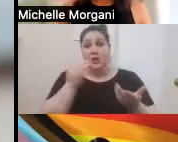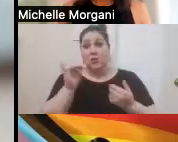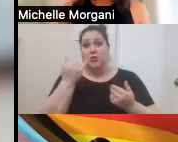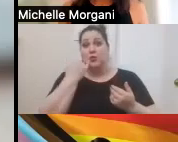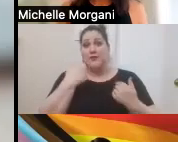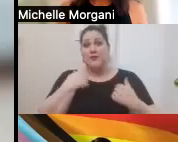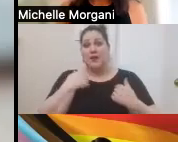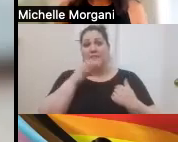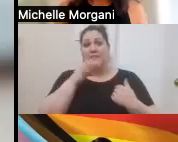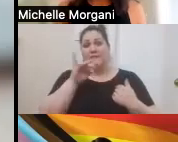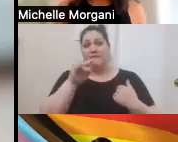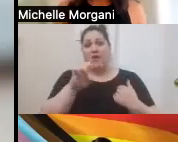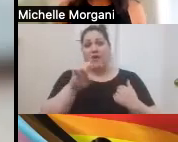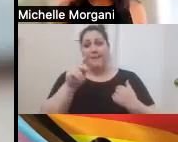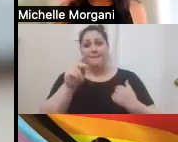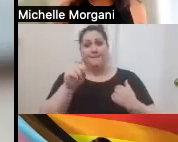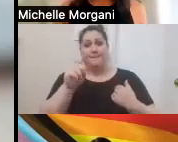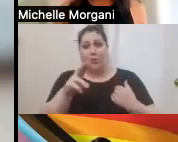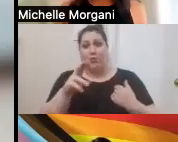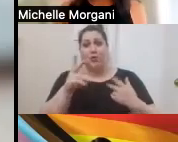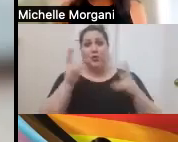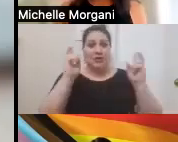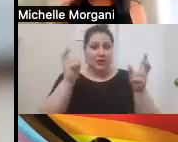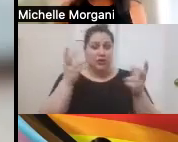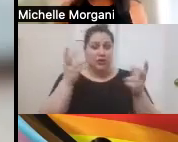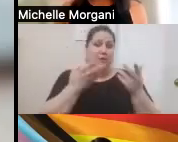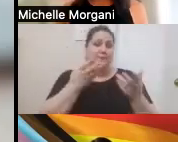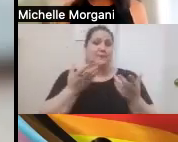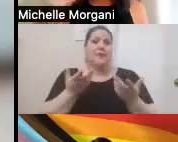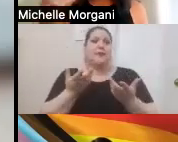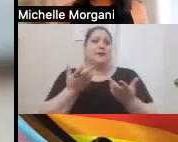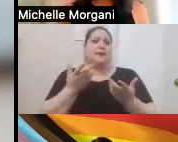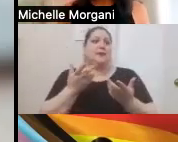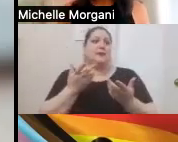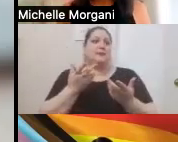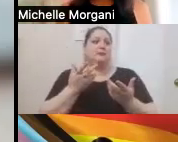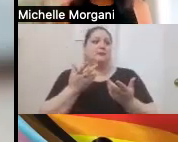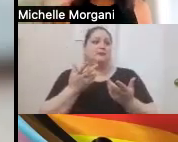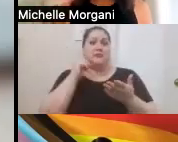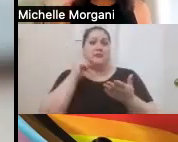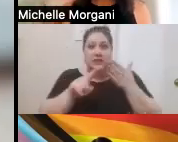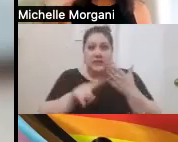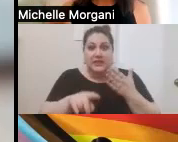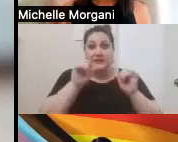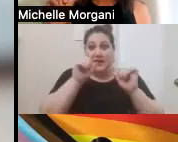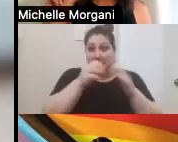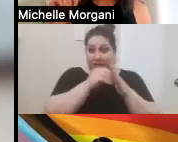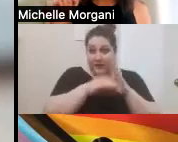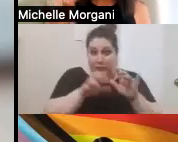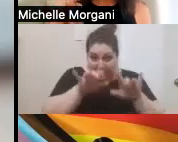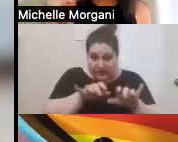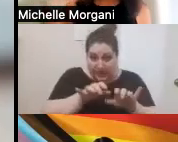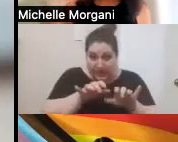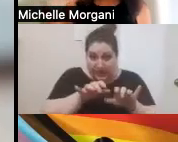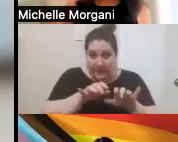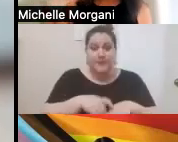So it could be, again, is it, can the student utilize, you know, can they type? Do they have any abilities to even use a stylist,